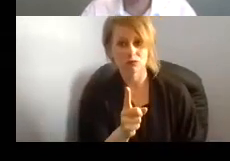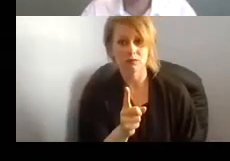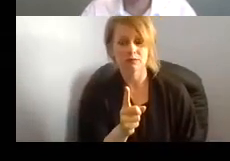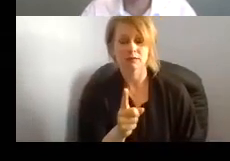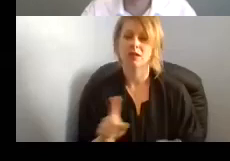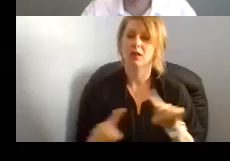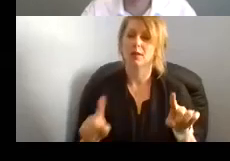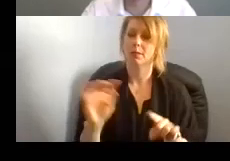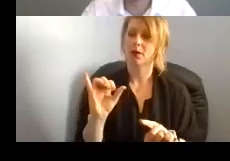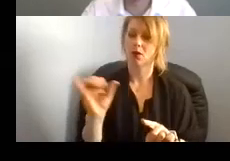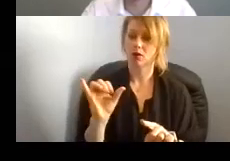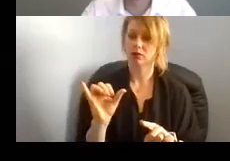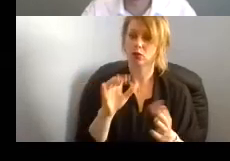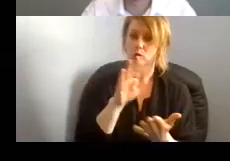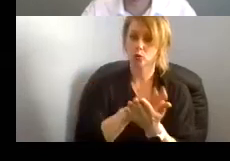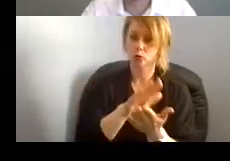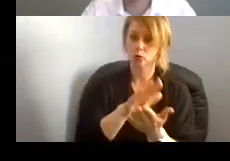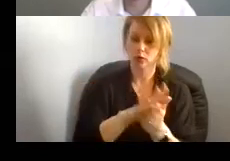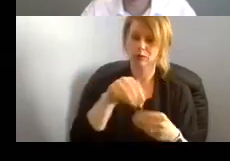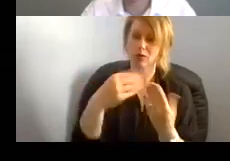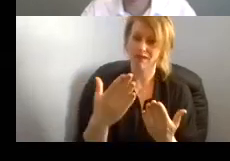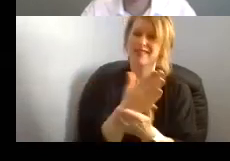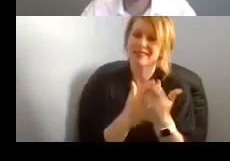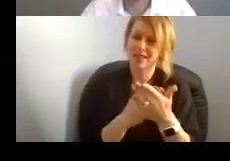provide meaningful support to grieving students when deaths occur during